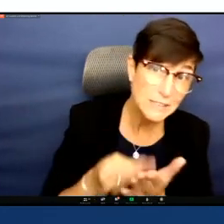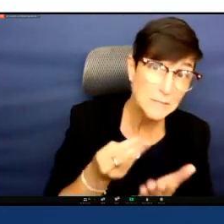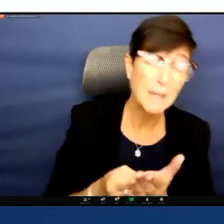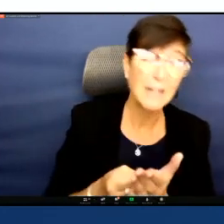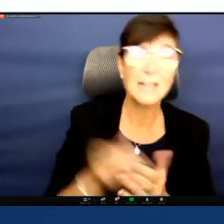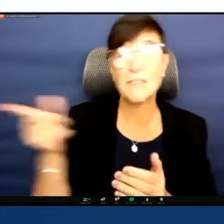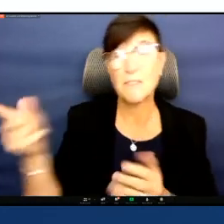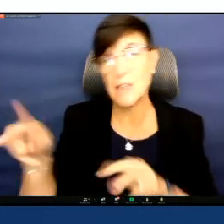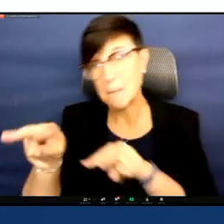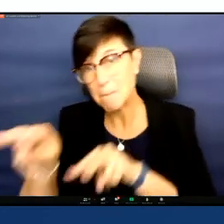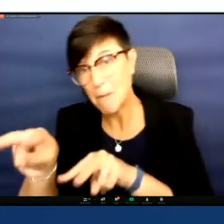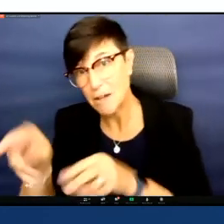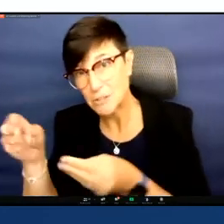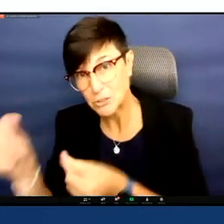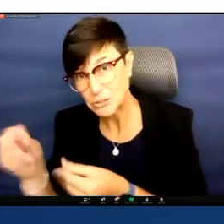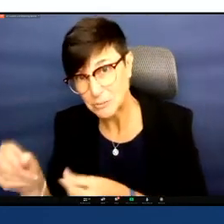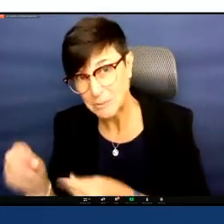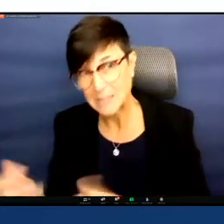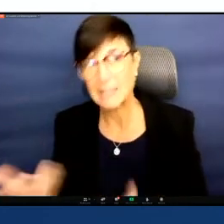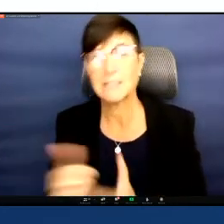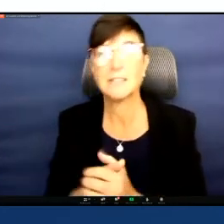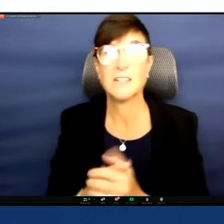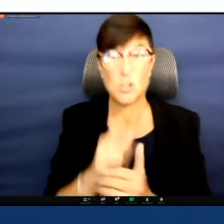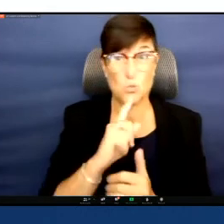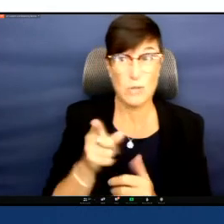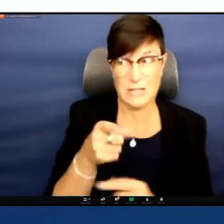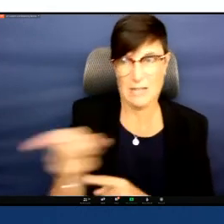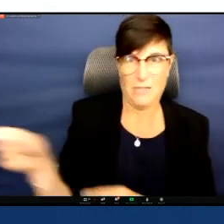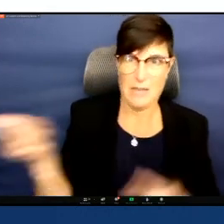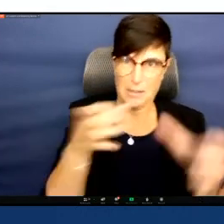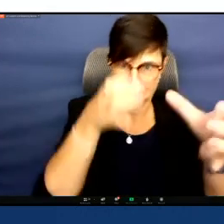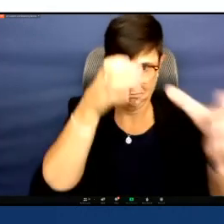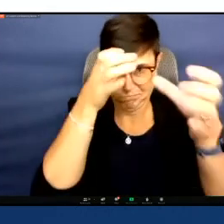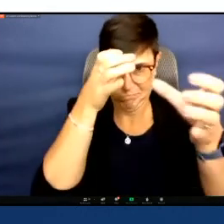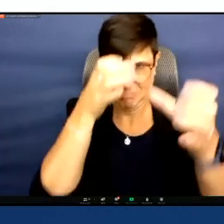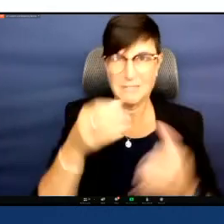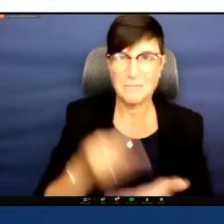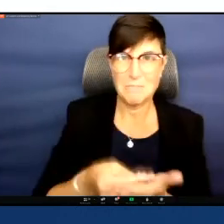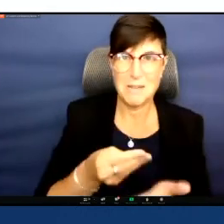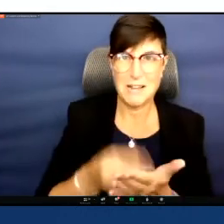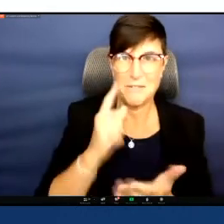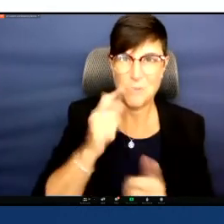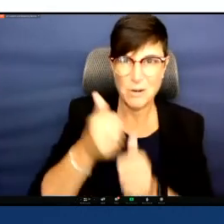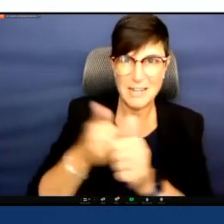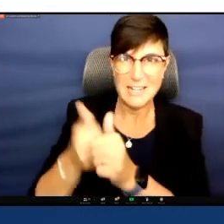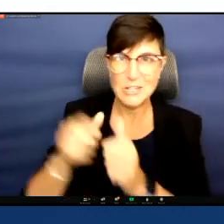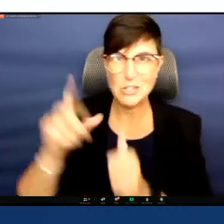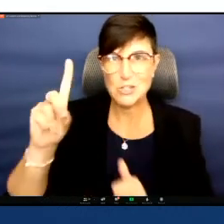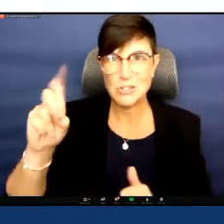the experts on the revenues and expenditures associated with their departments and work with their department management